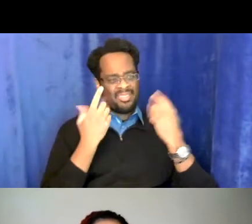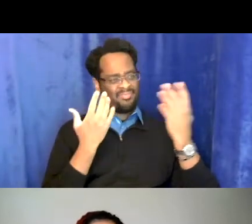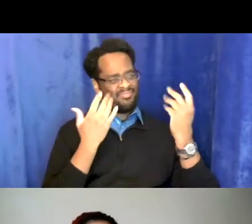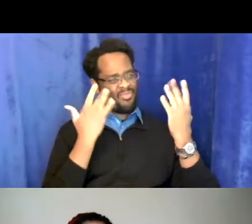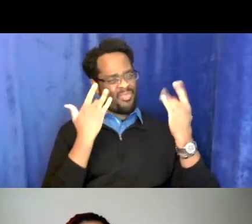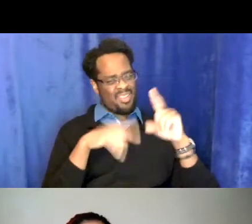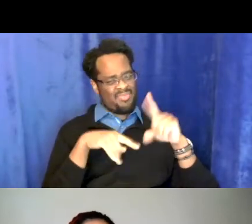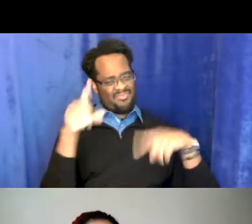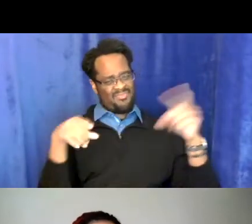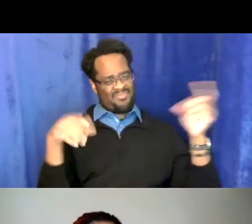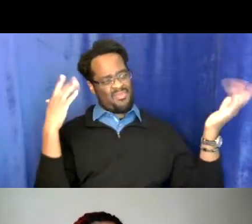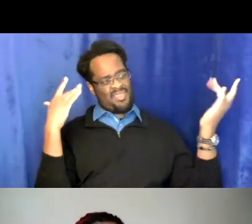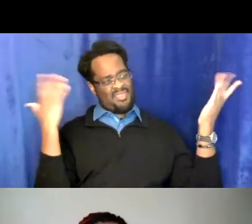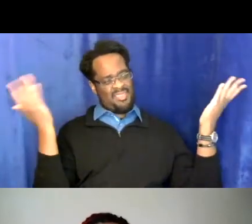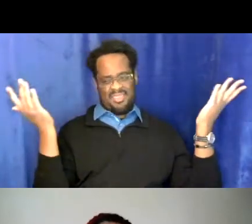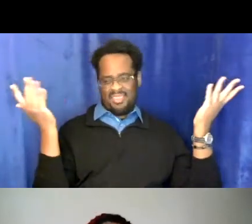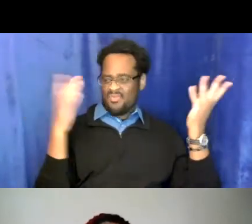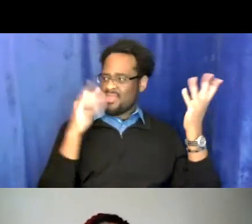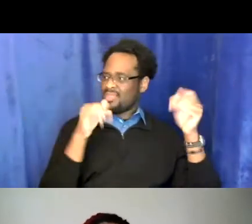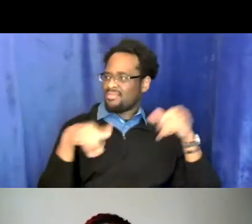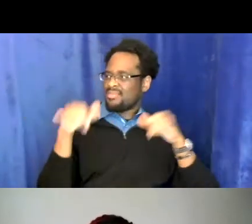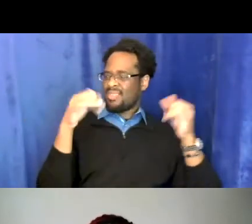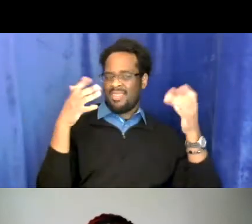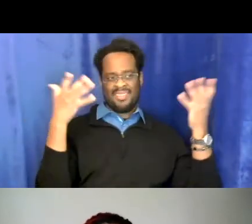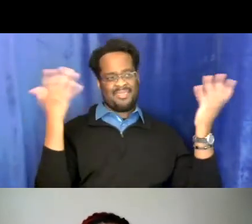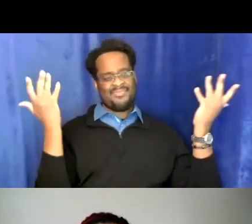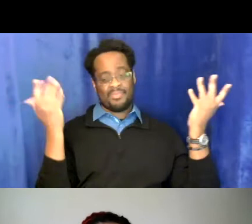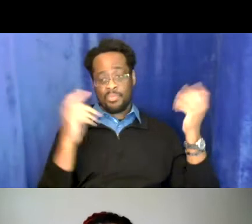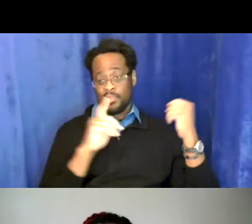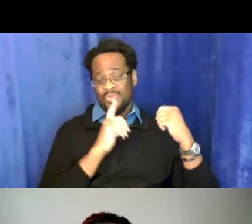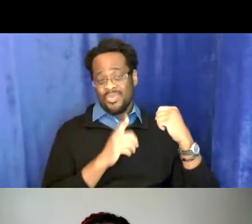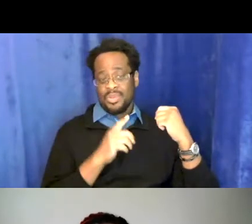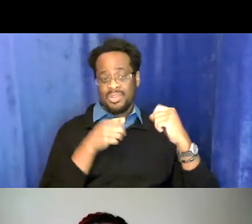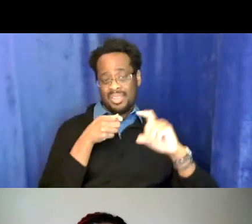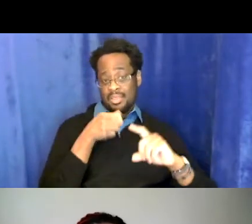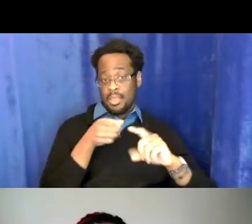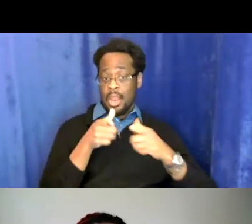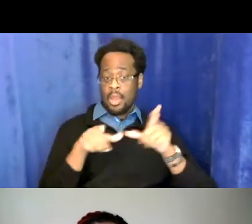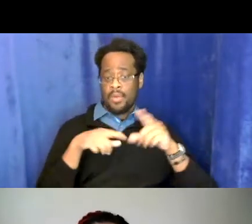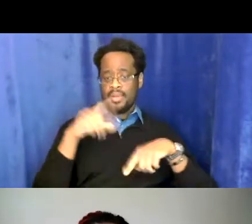I'm sure you may be thinking to yourself, "Well, why are there these variations? Why is it not standard?"